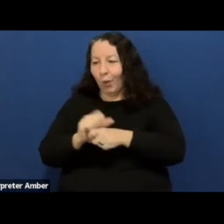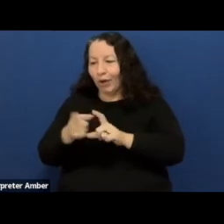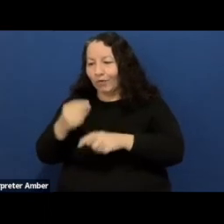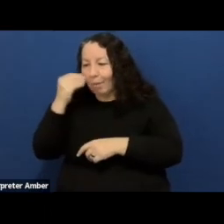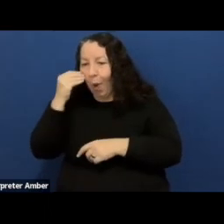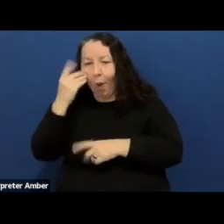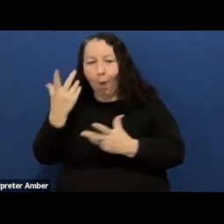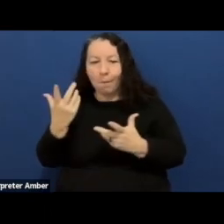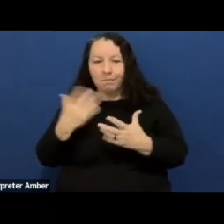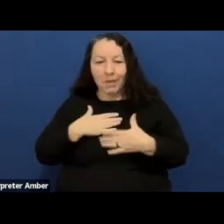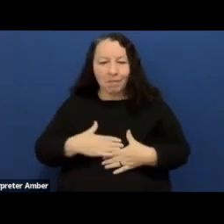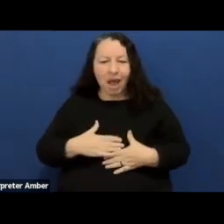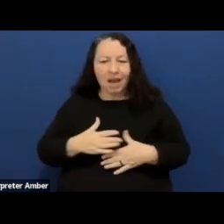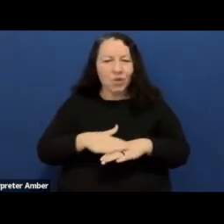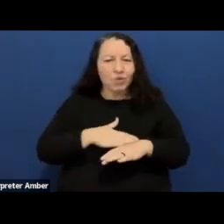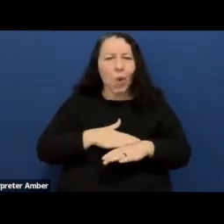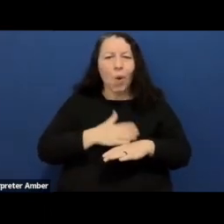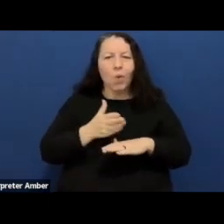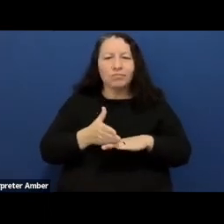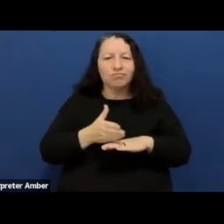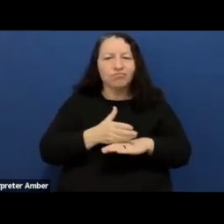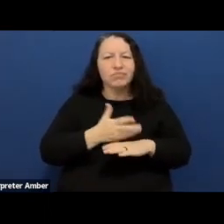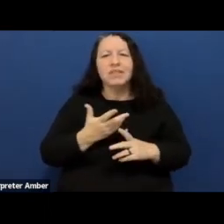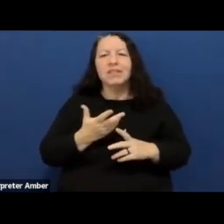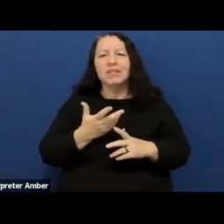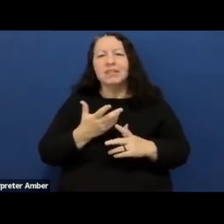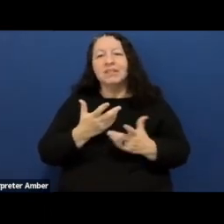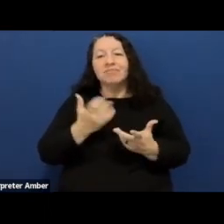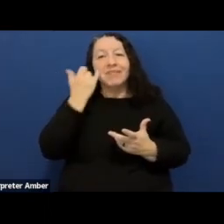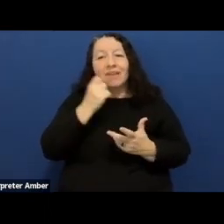and flexible work from home, the mystery of a body that is slowly